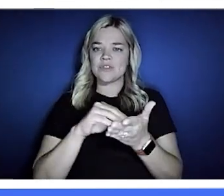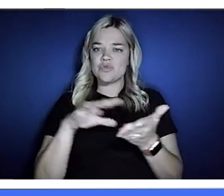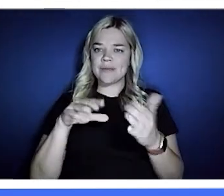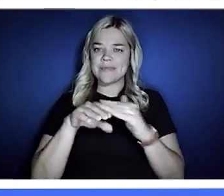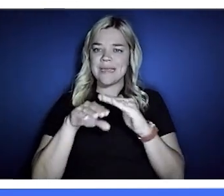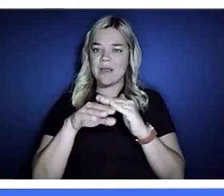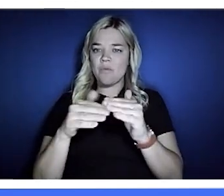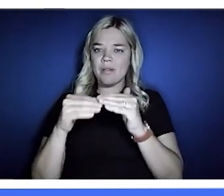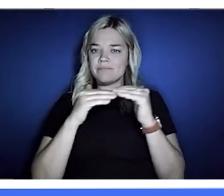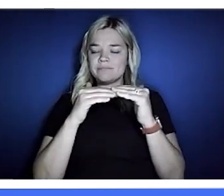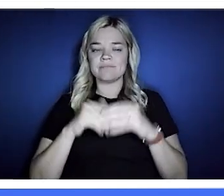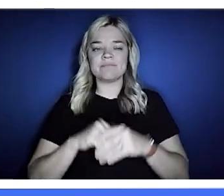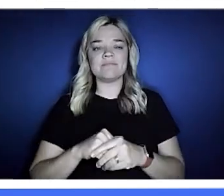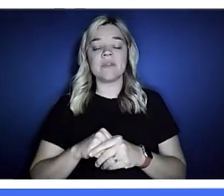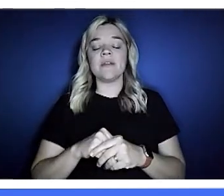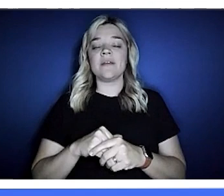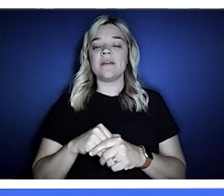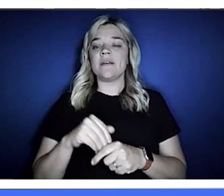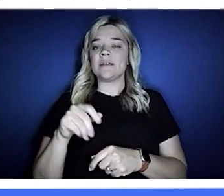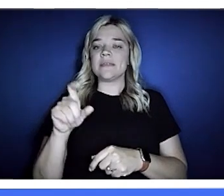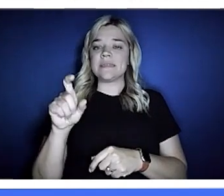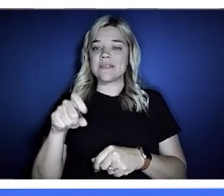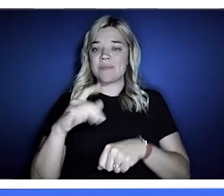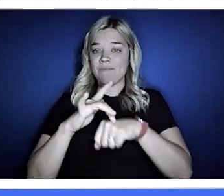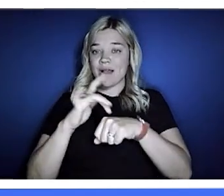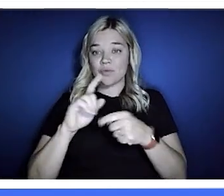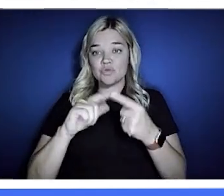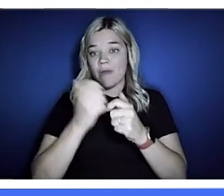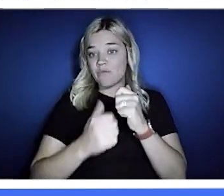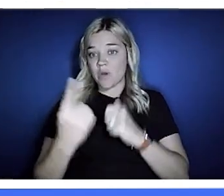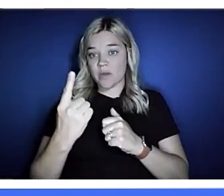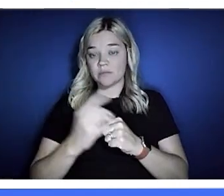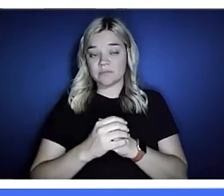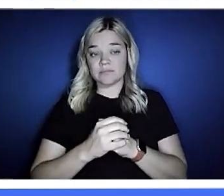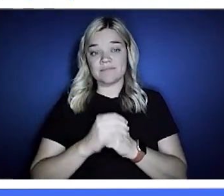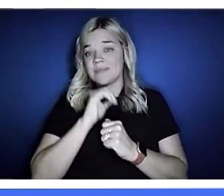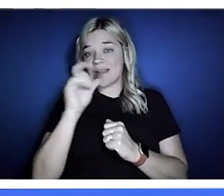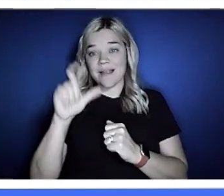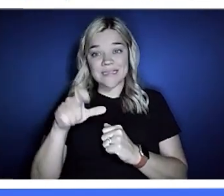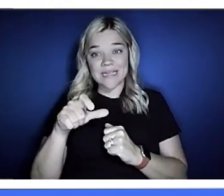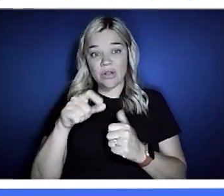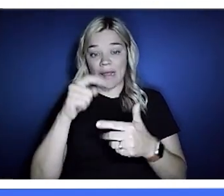And a lot of it needs to be available to everyone. It's not necessarily like these things